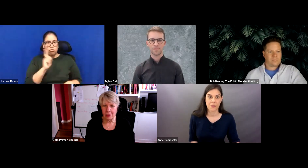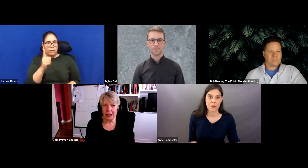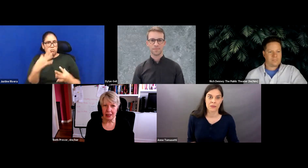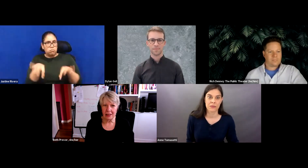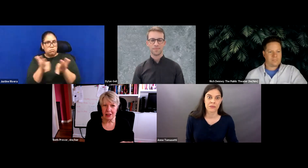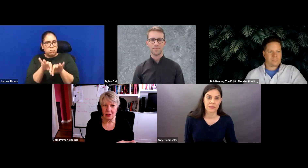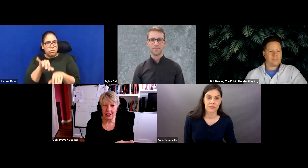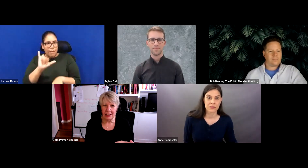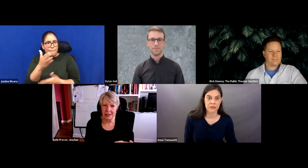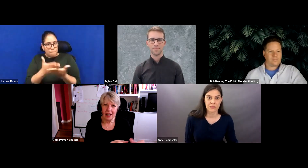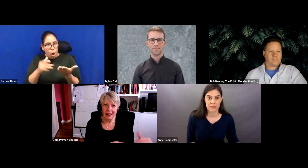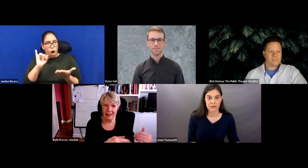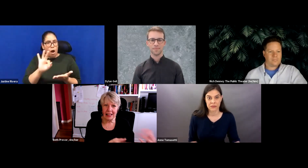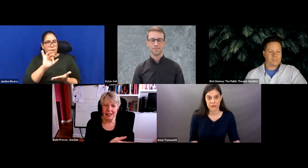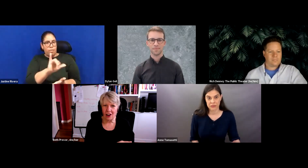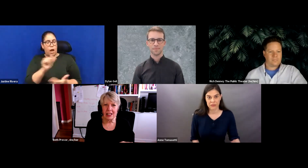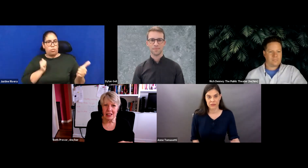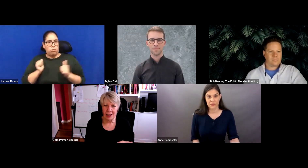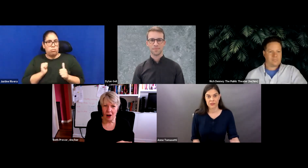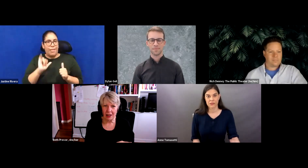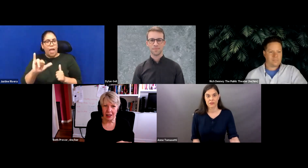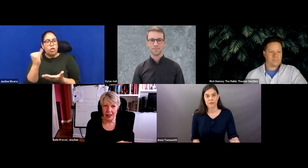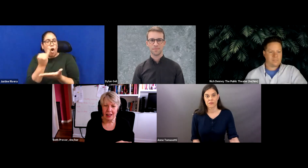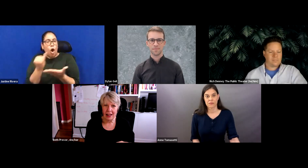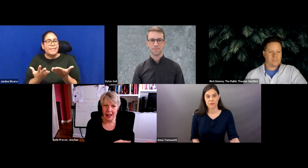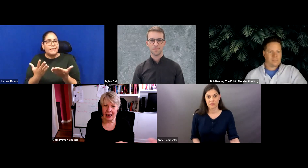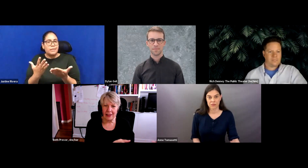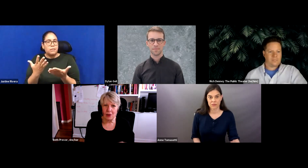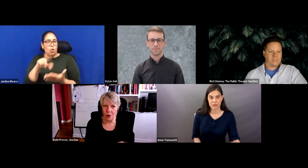of the piece. That's the artistic quality that I think